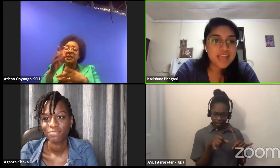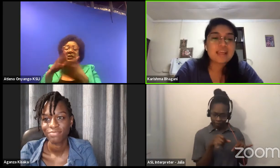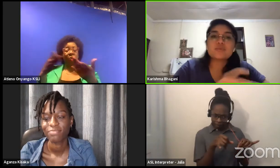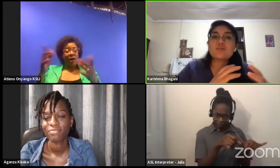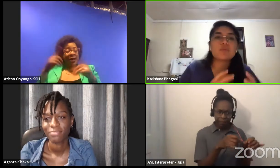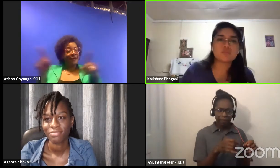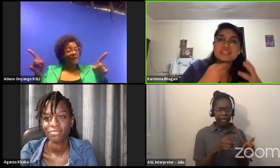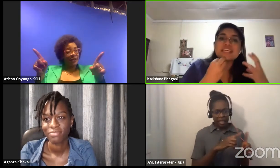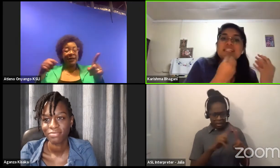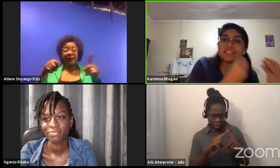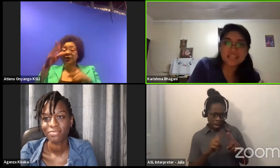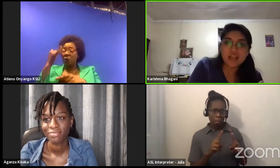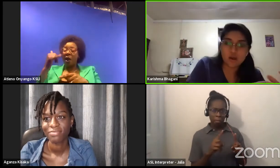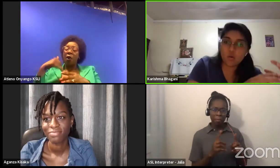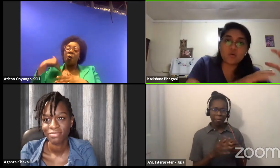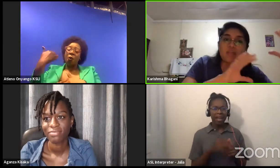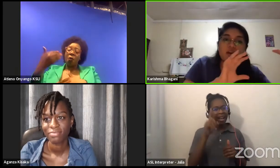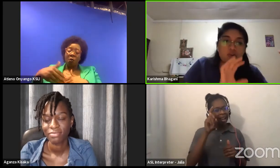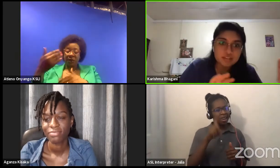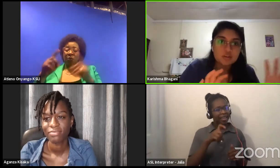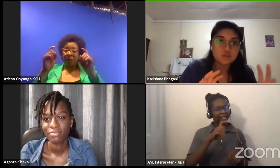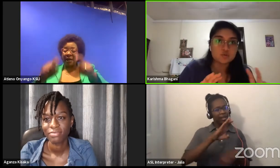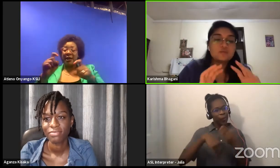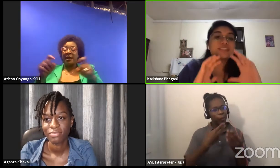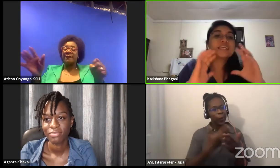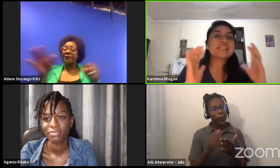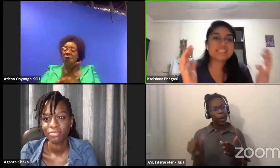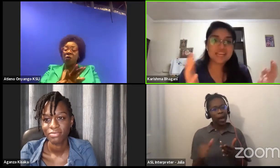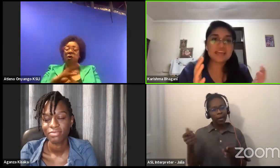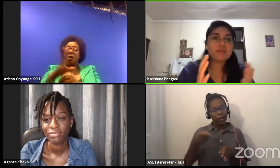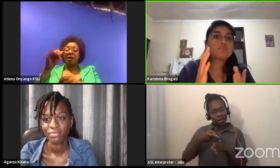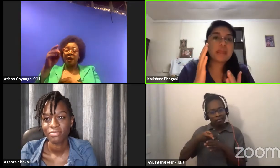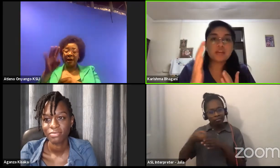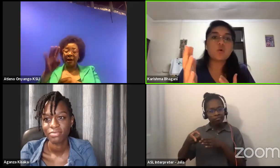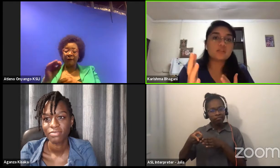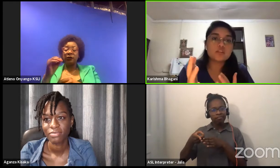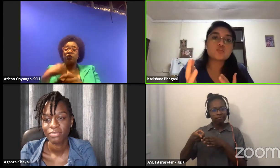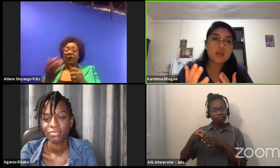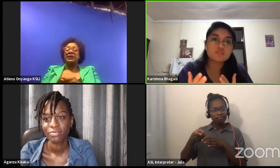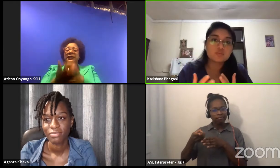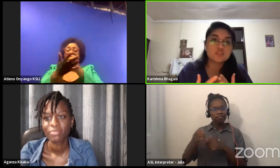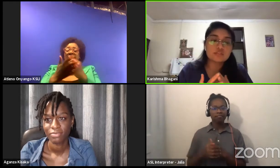And that's why it almost needs a whole other craft to facilitate that main goal that you have to achieve.